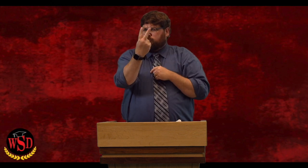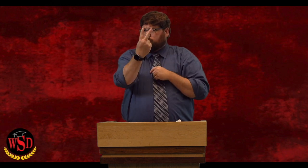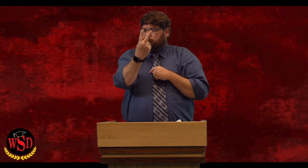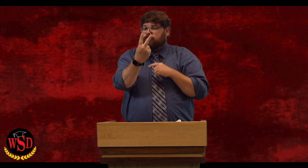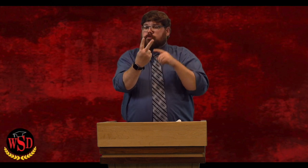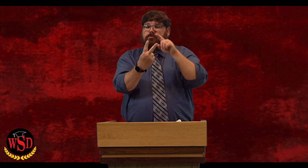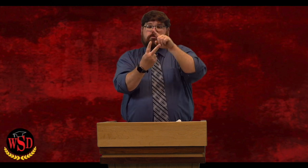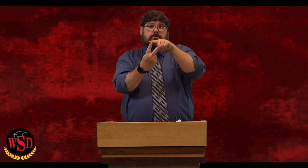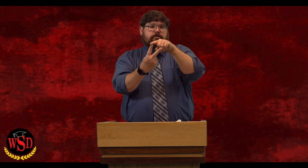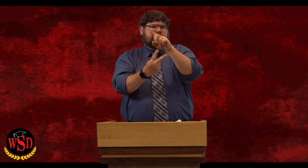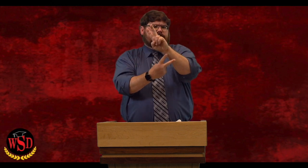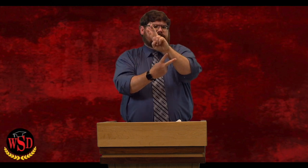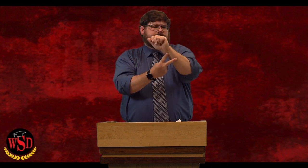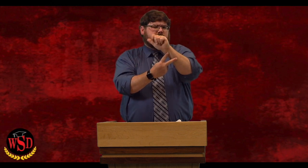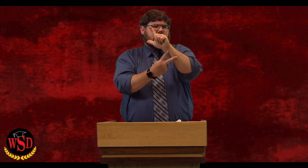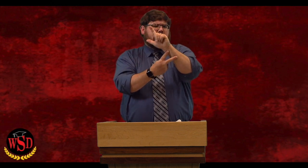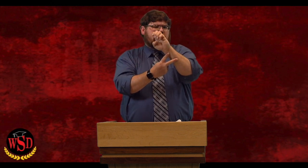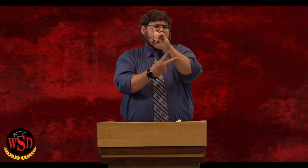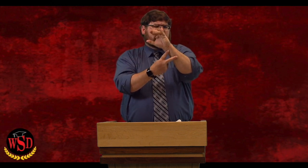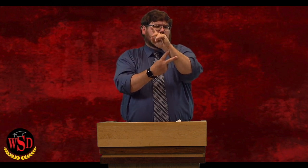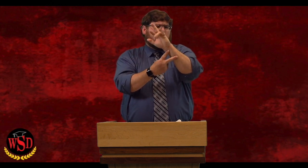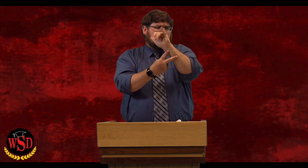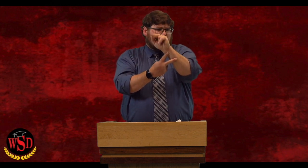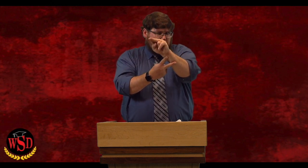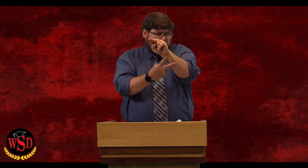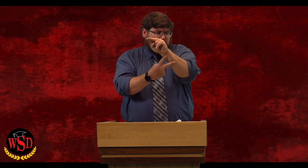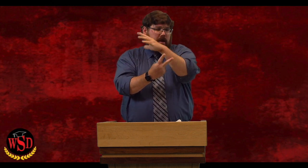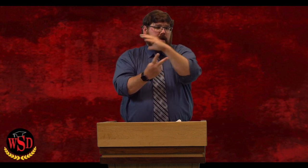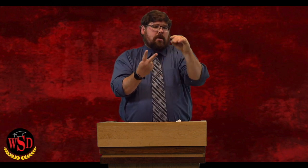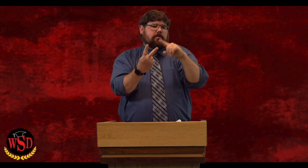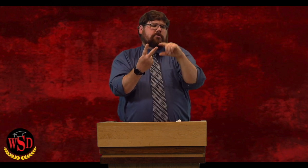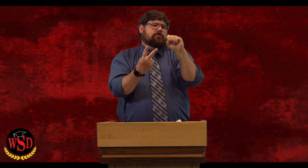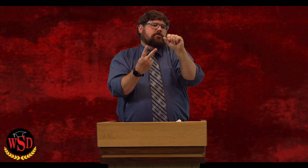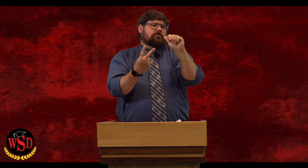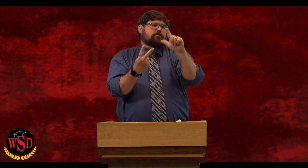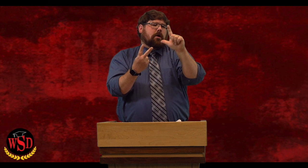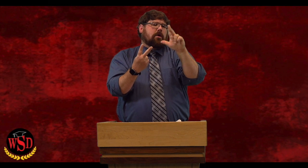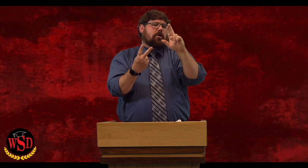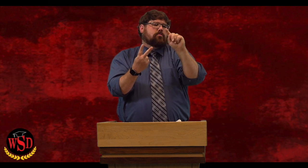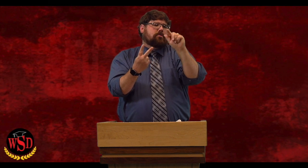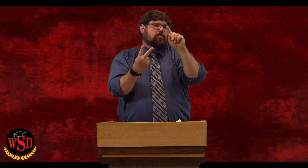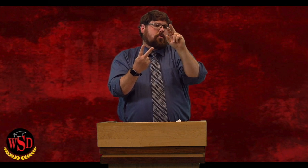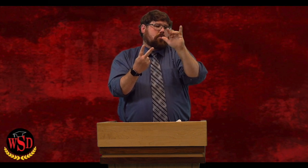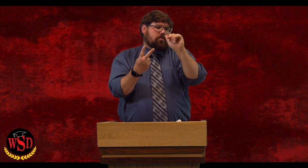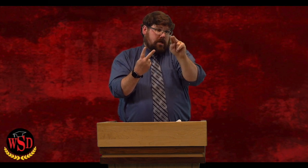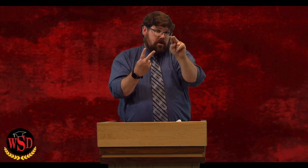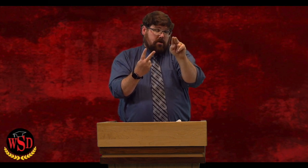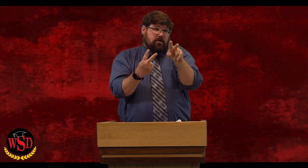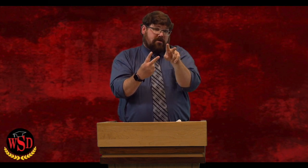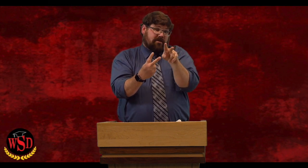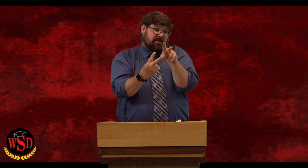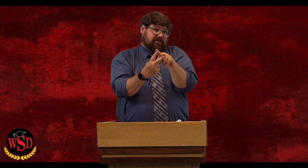One is the Valedictorian and the second is the Salutatorian.